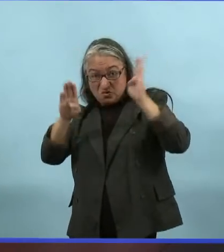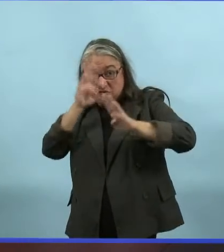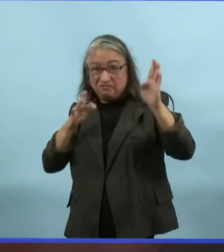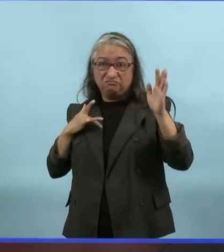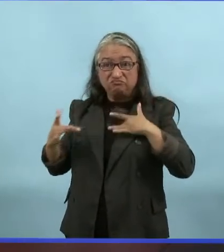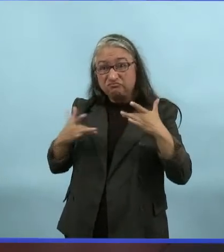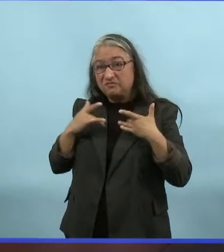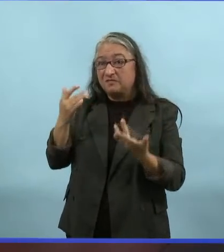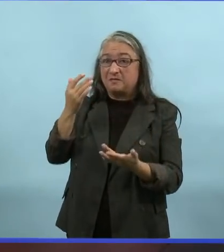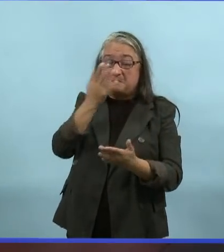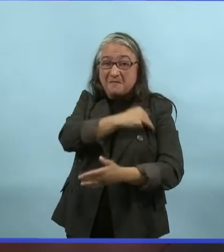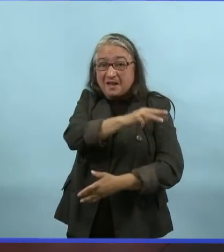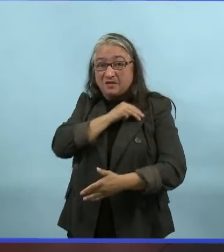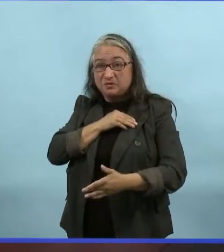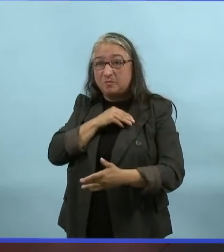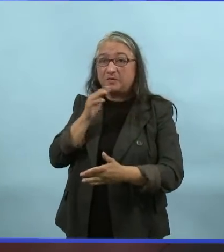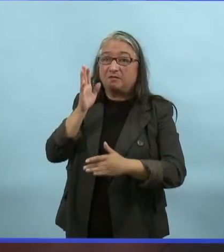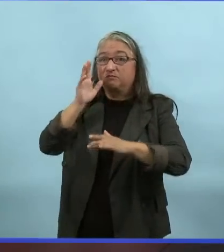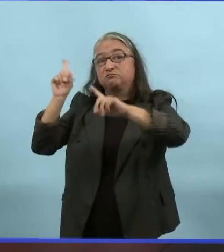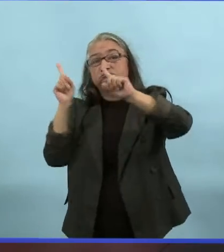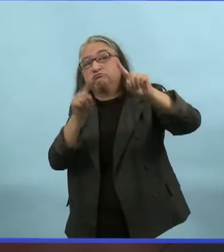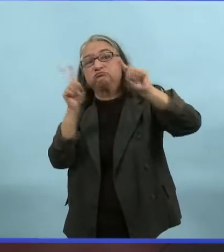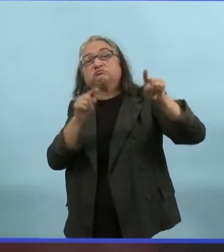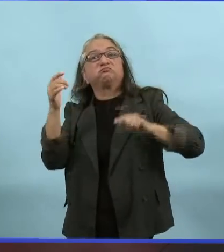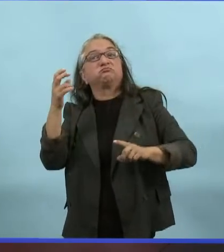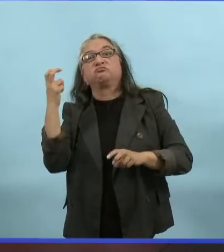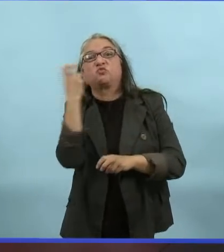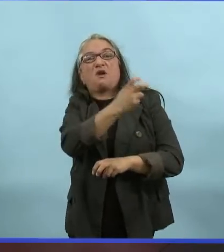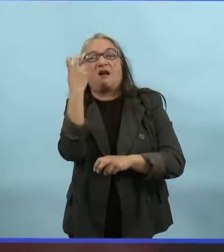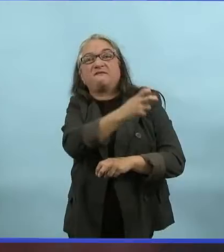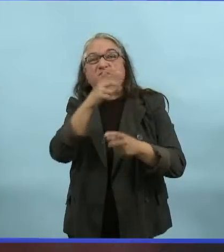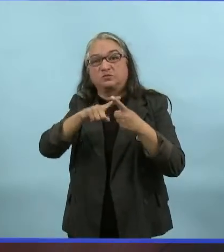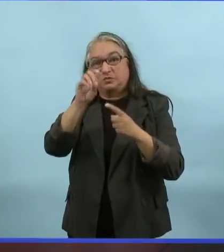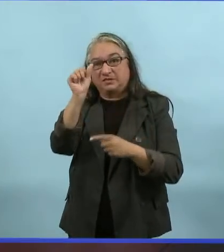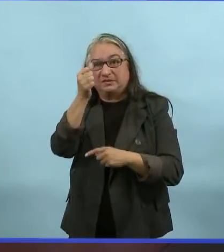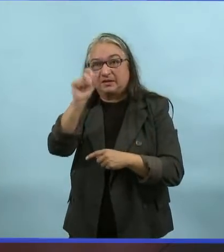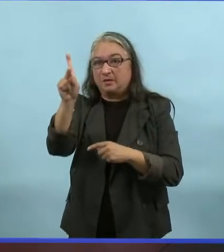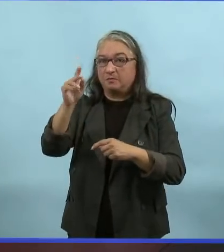of advice would you give to those traveling you know so i mean in Manitoba we need to base our